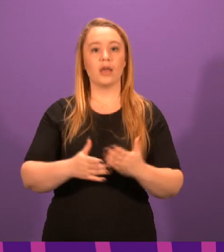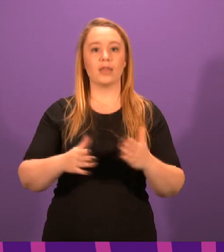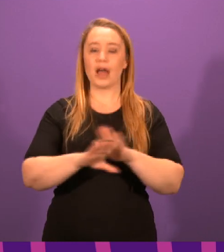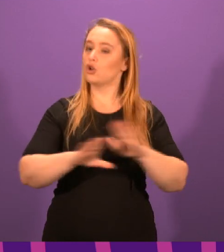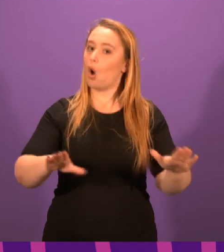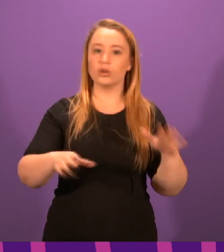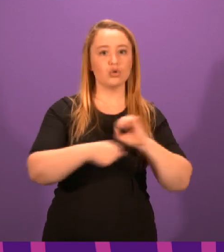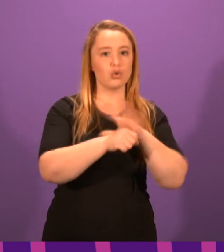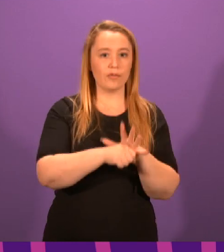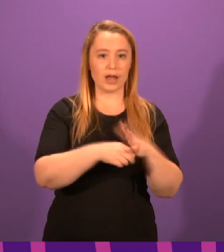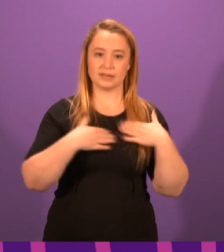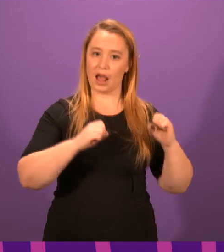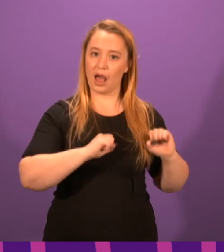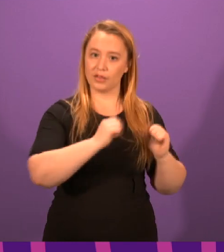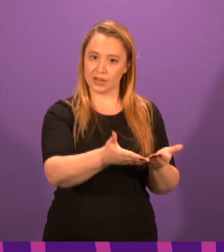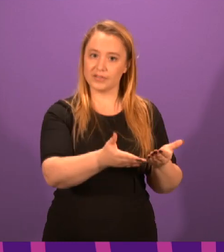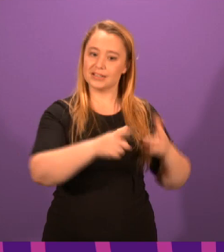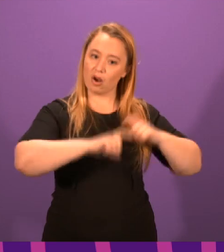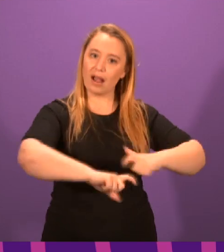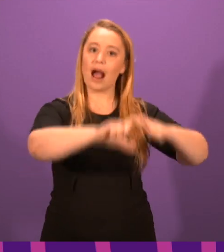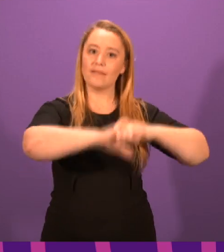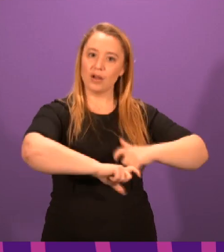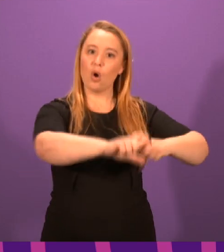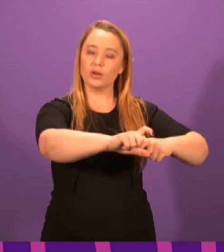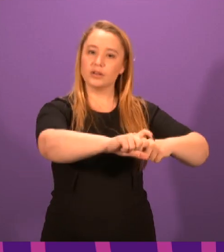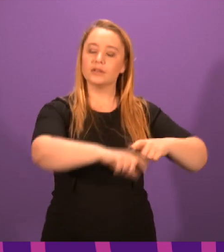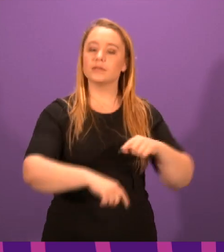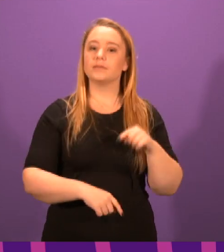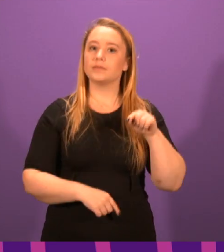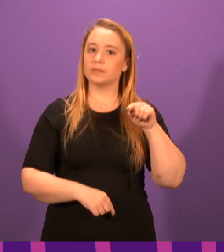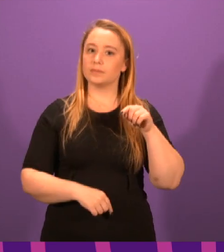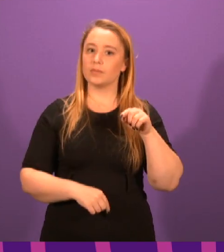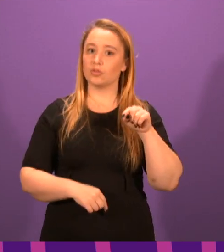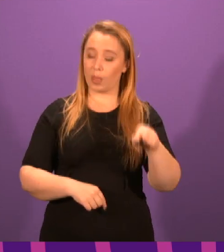as we deal with Covid cases, as I have outlined, which is different from what we did with the steps